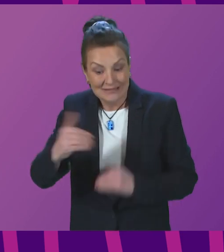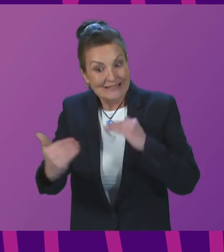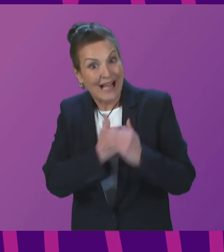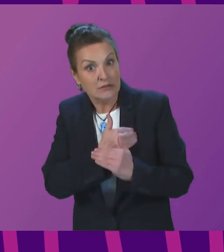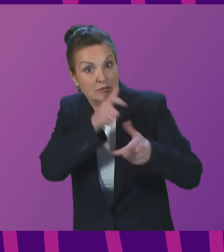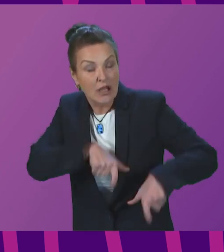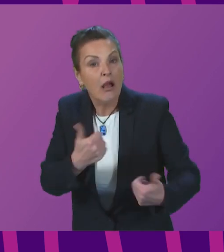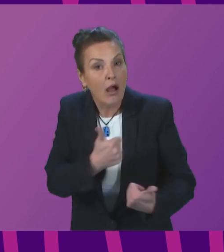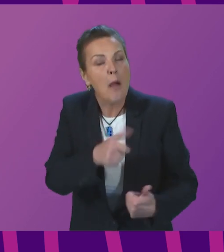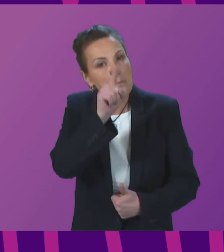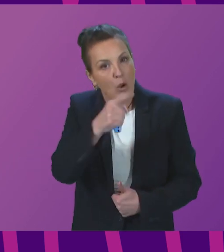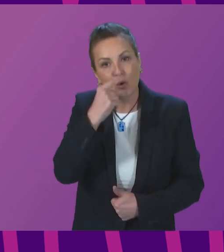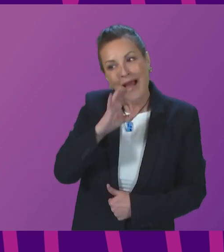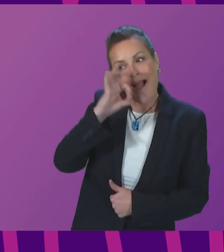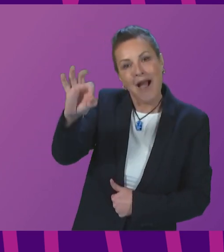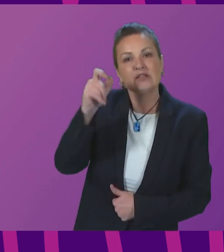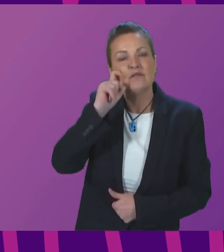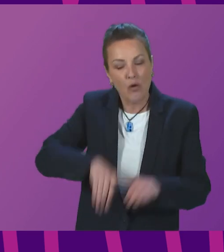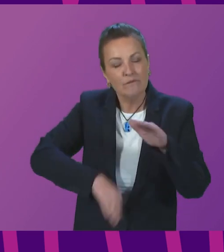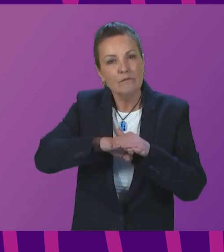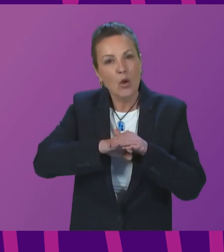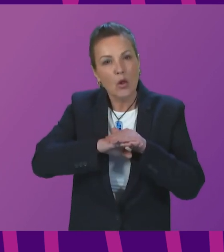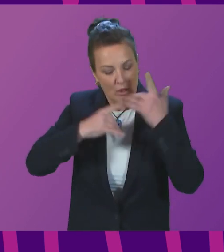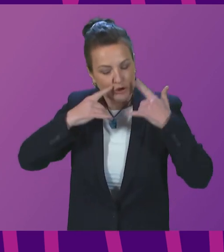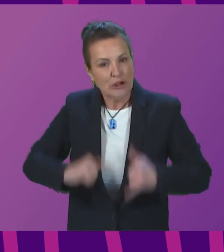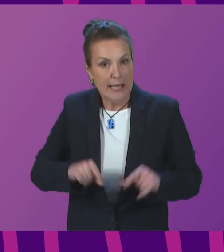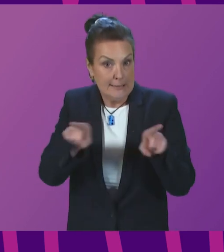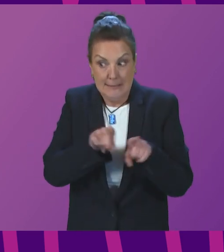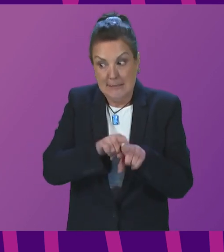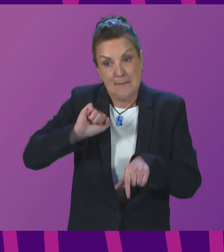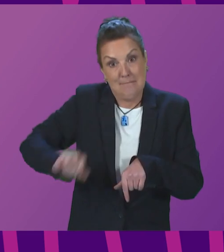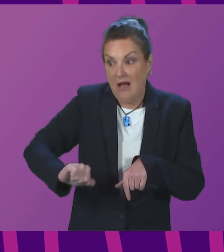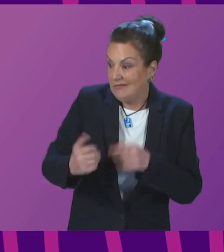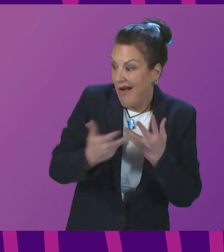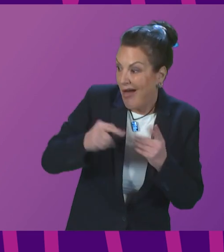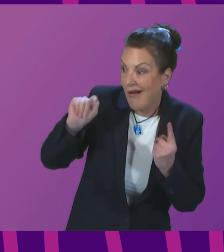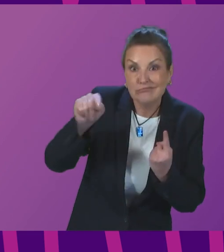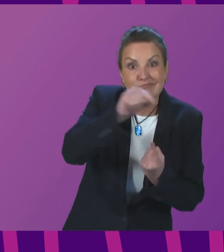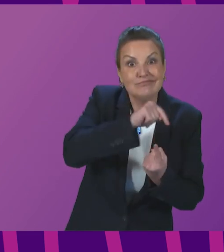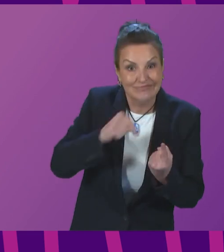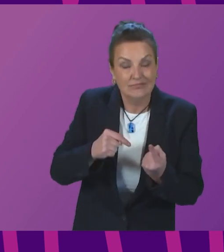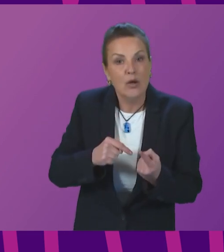checks that are carried out for those working with children and vulnerable adults. That comes under the new regulations that were introduced last week to ensure that we